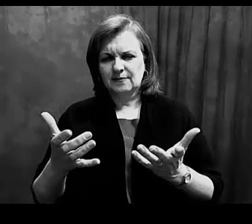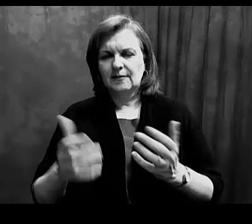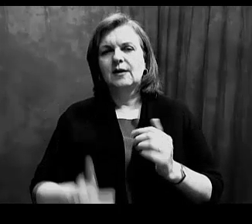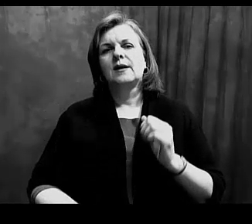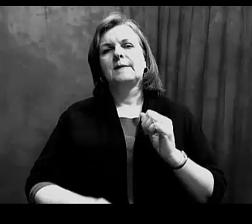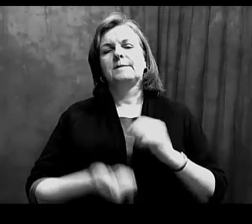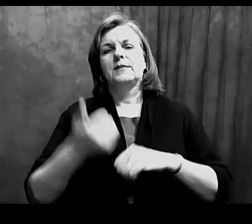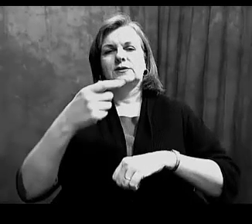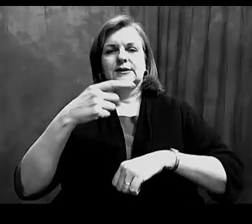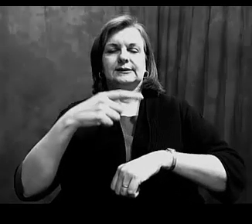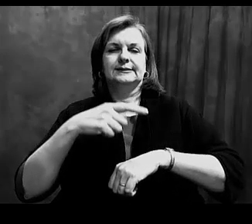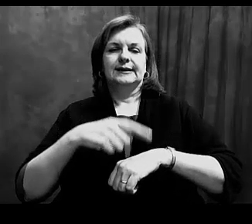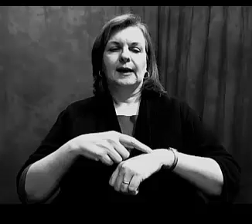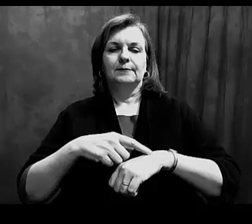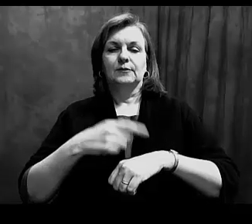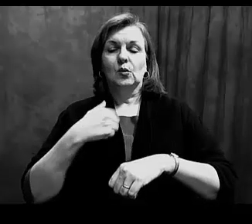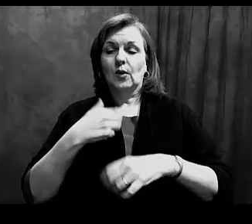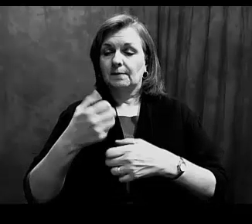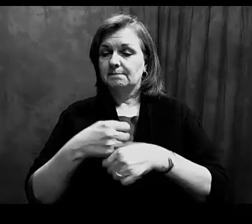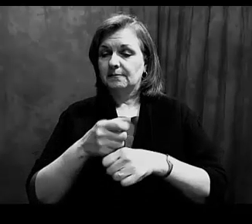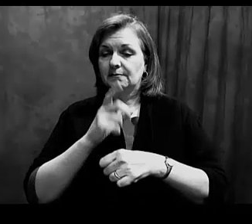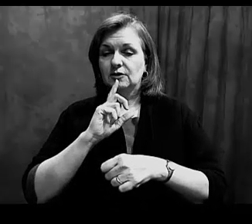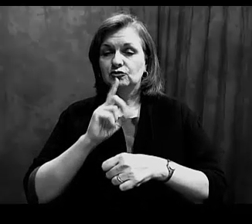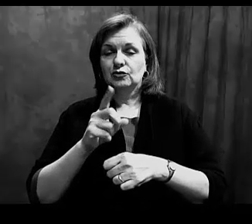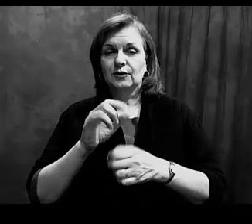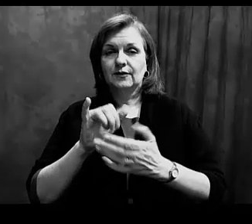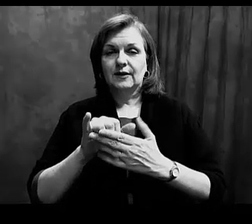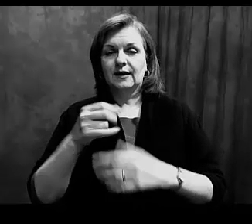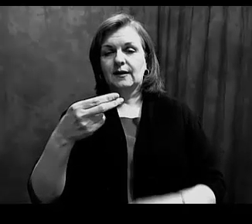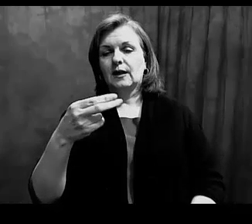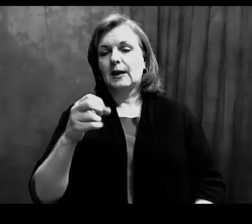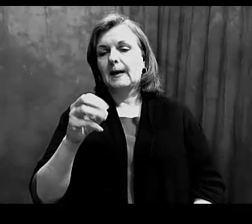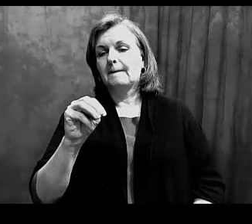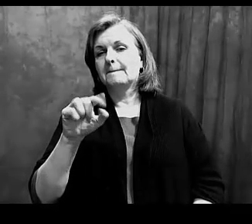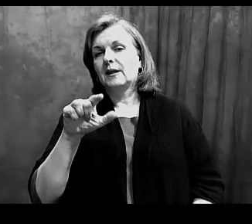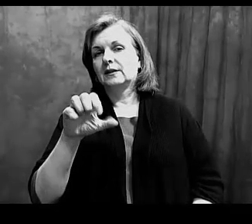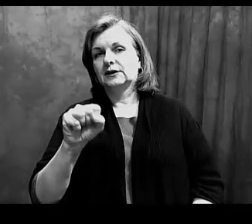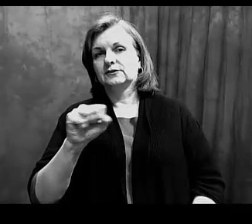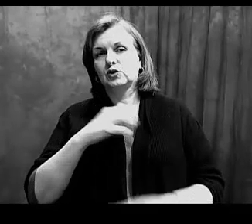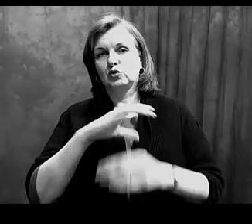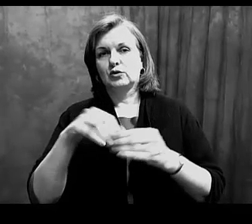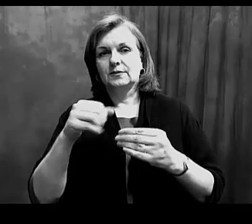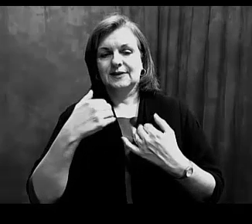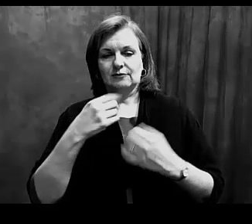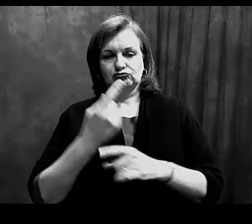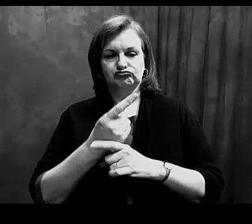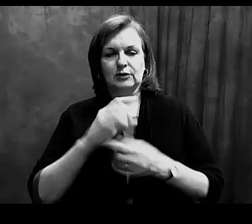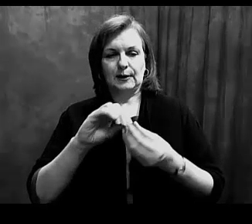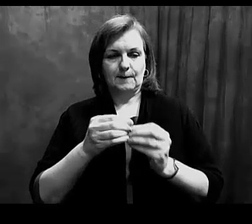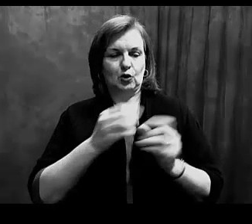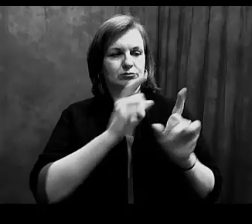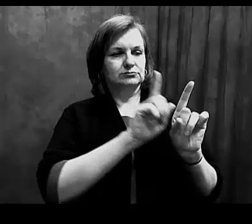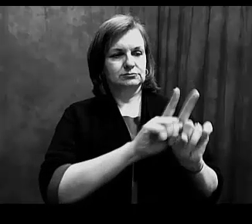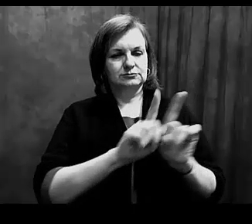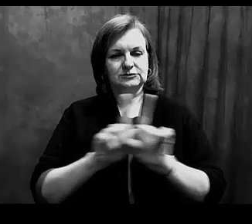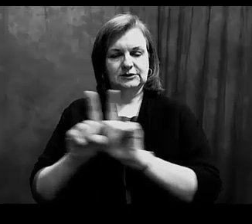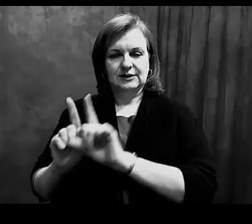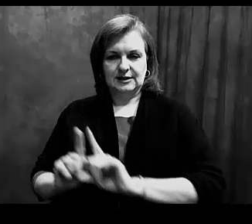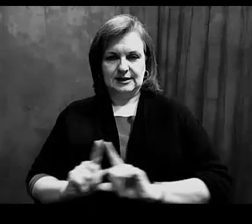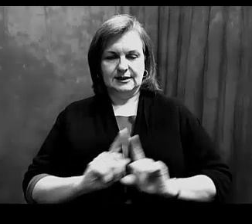well most of the time we're just looking to make sure that the homologous chromosomes are pairing up correctly